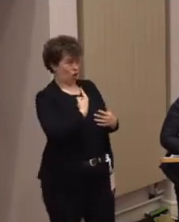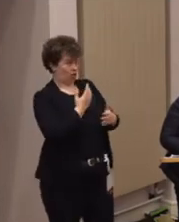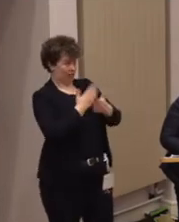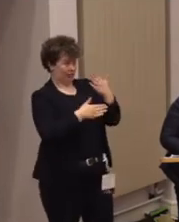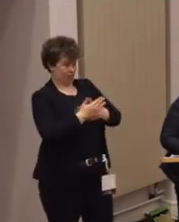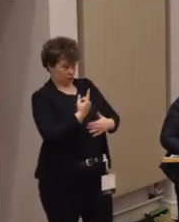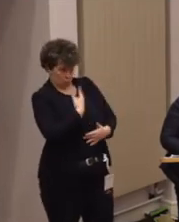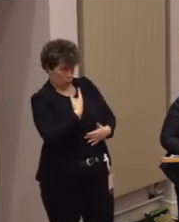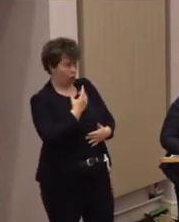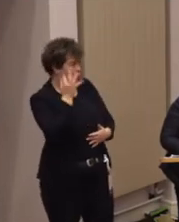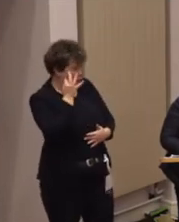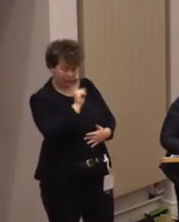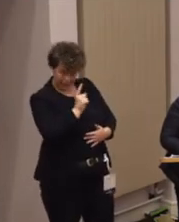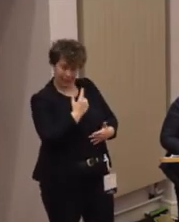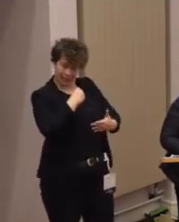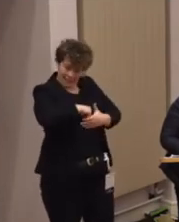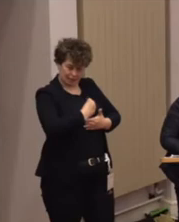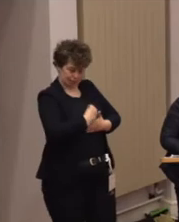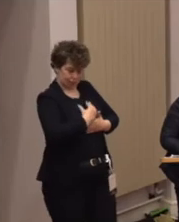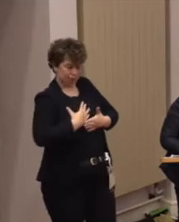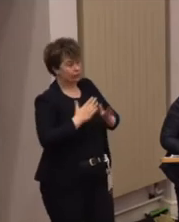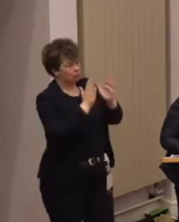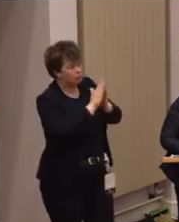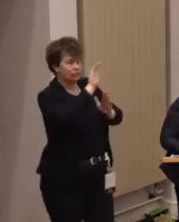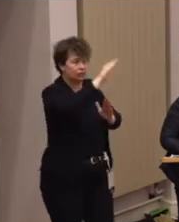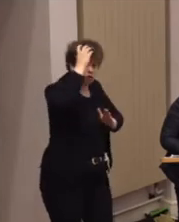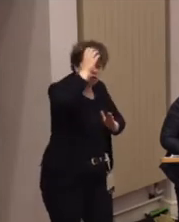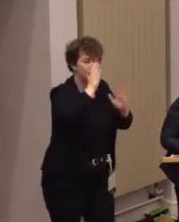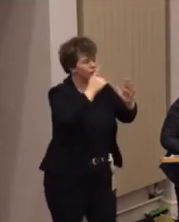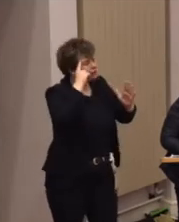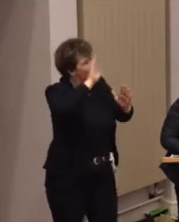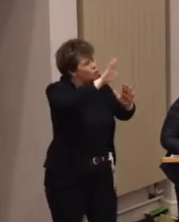a concrete tangible access by ensuring a inclusive world which requires the long‑term preparedness